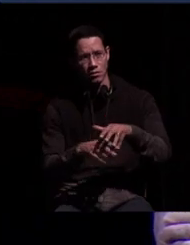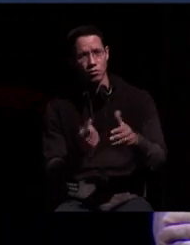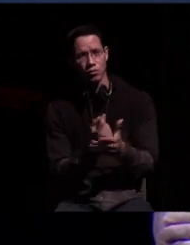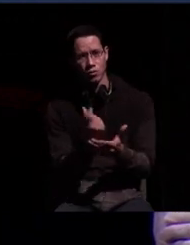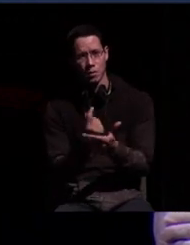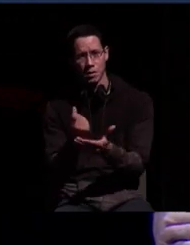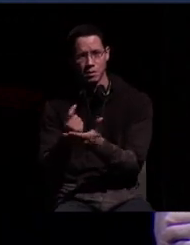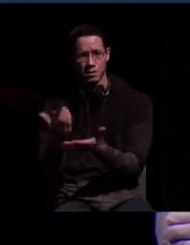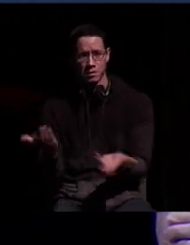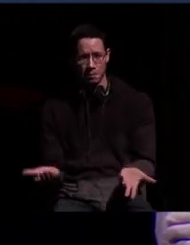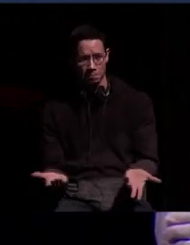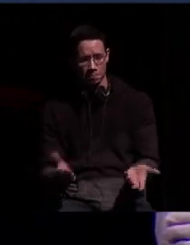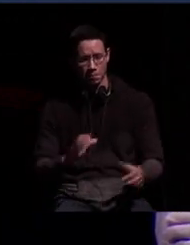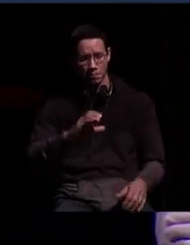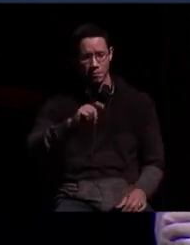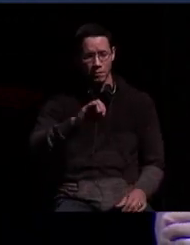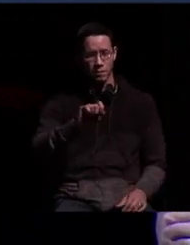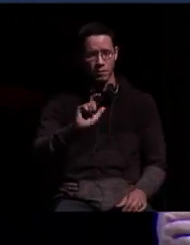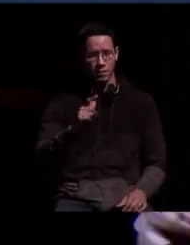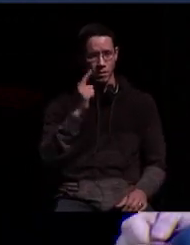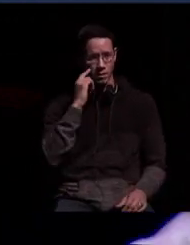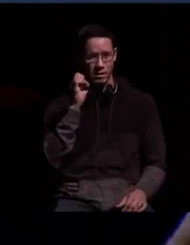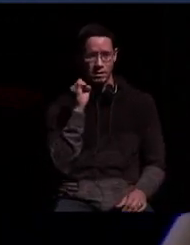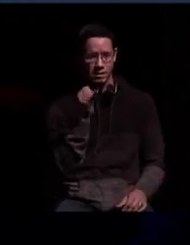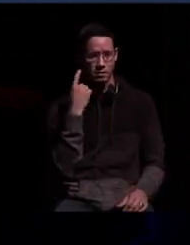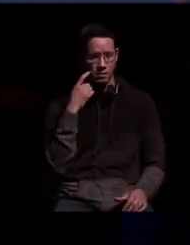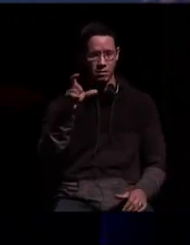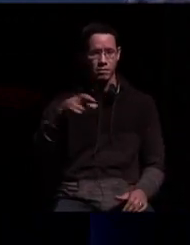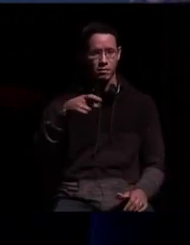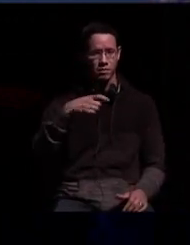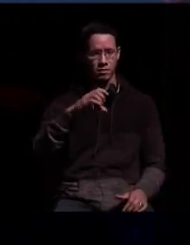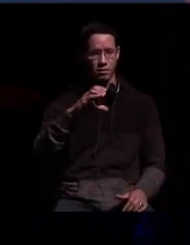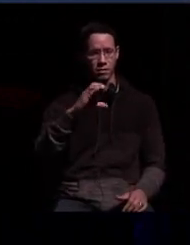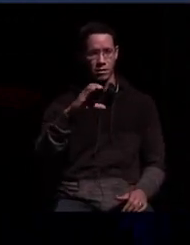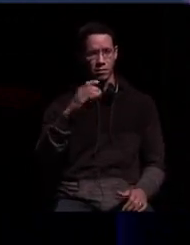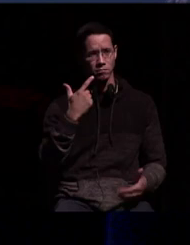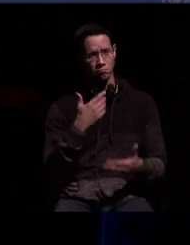For capitalism, if you have a credit card the color of your skin or your sex don’t matter.